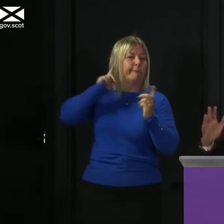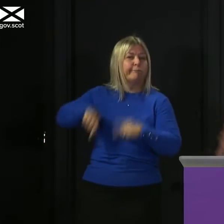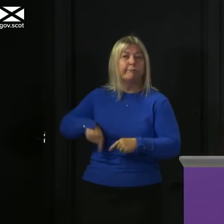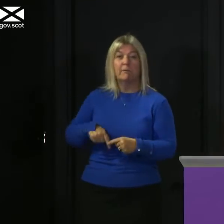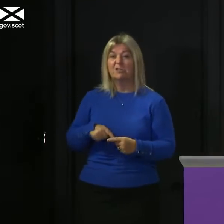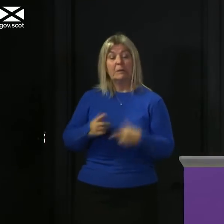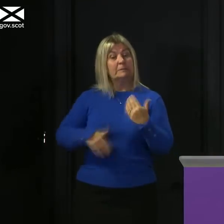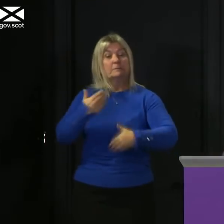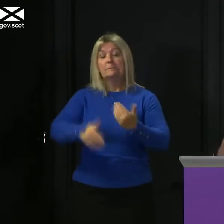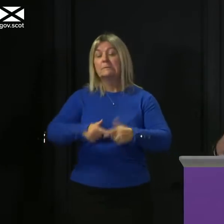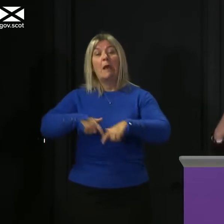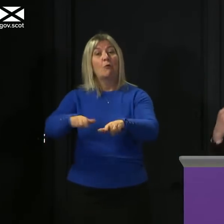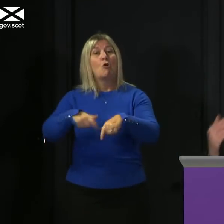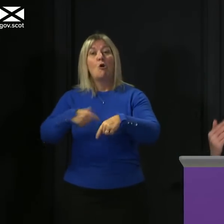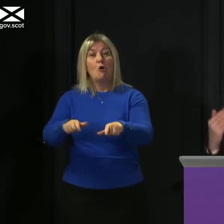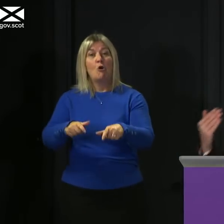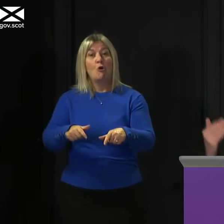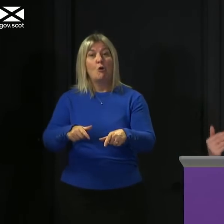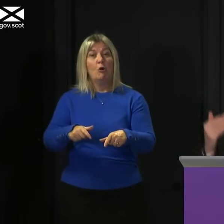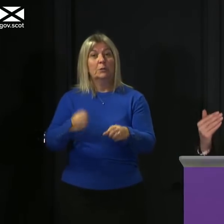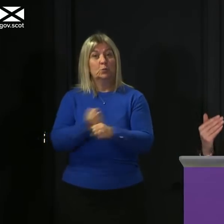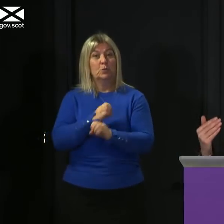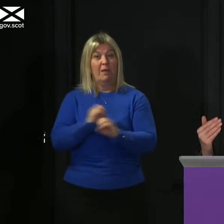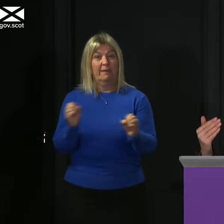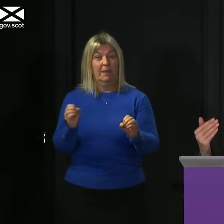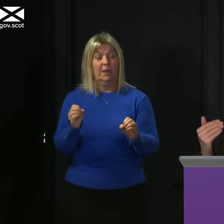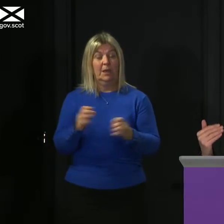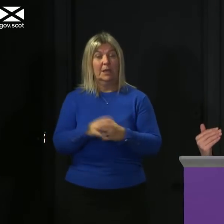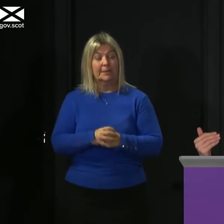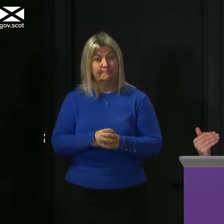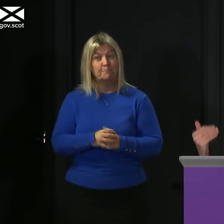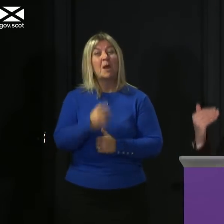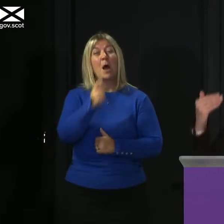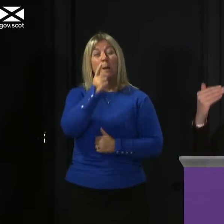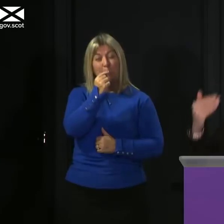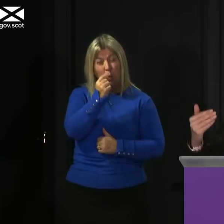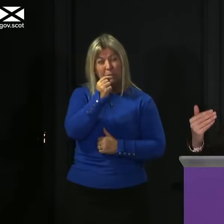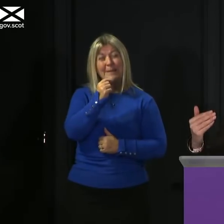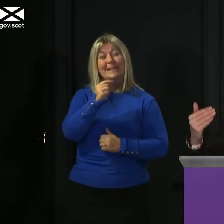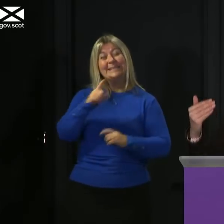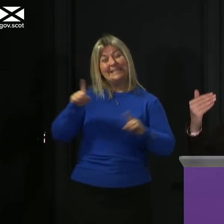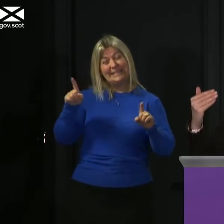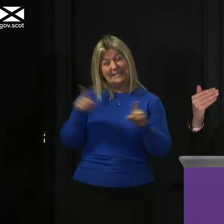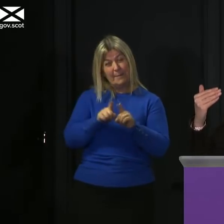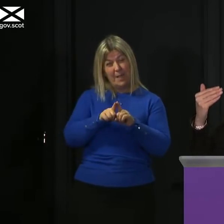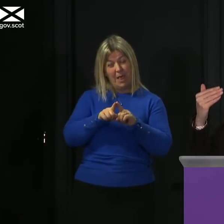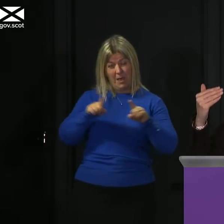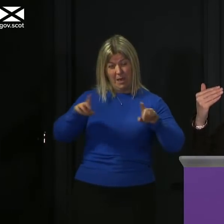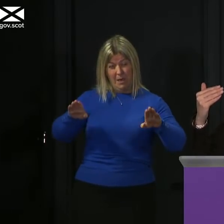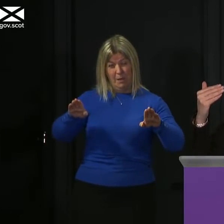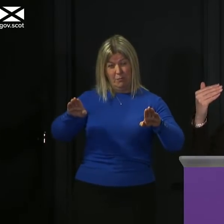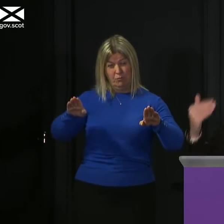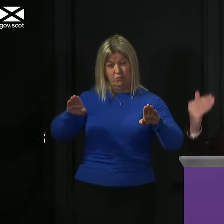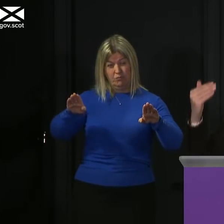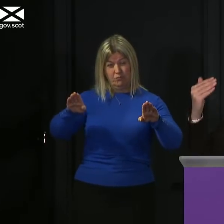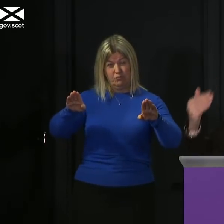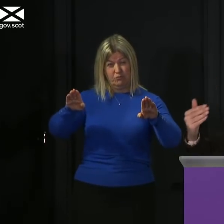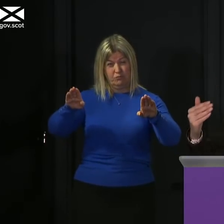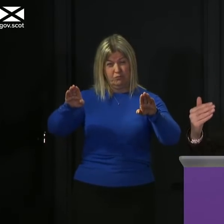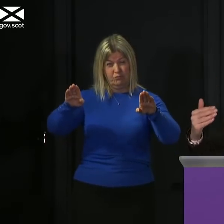it to continue, we are possibly on the same trajectory as countries like France and Spain,